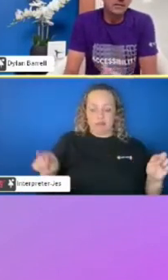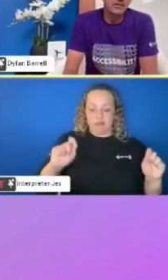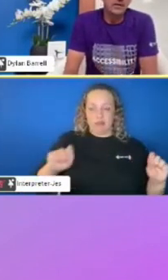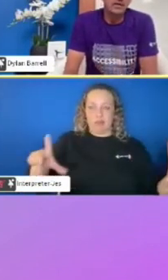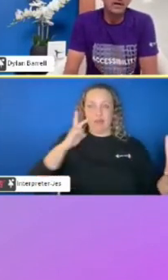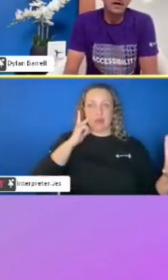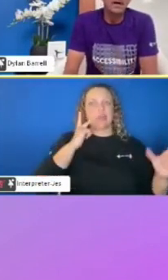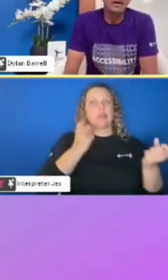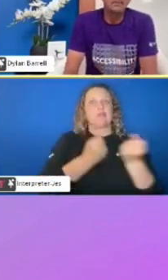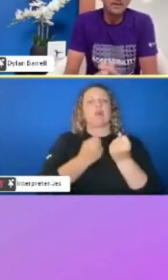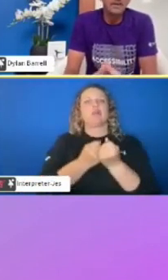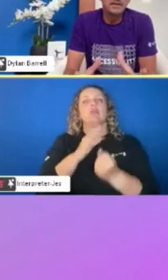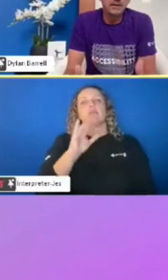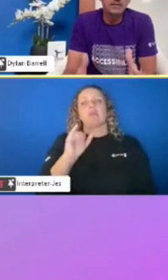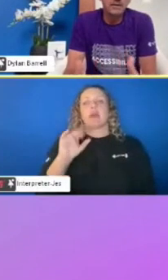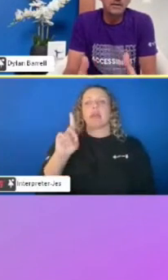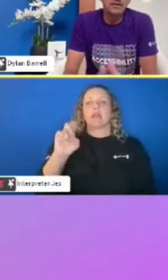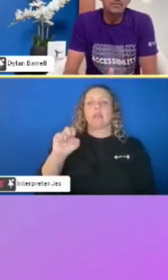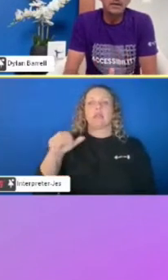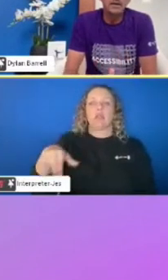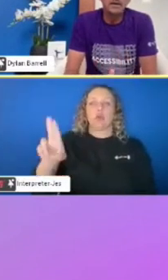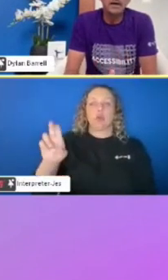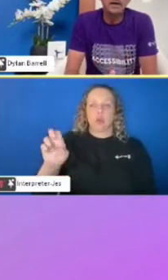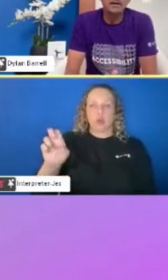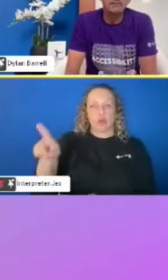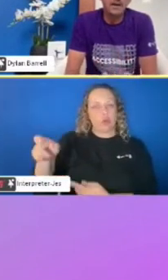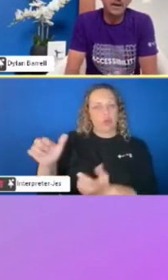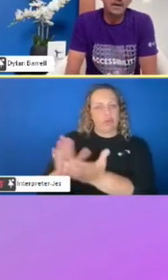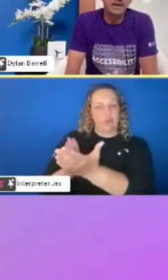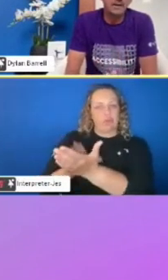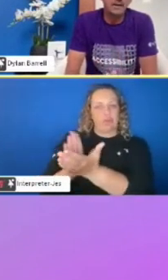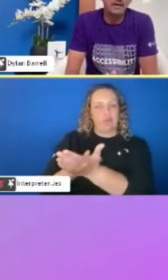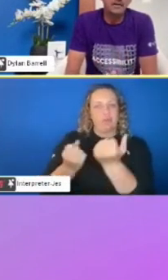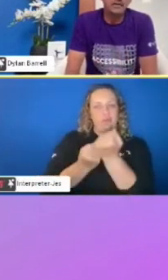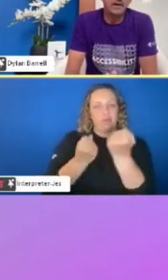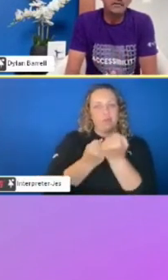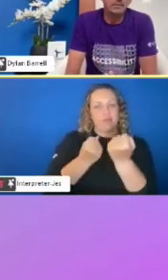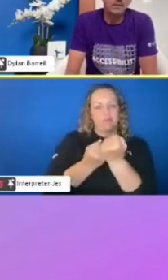so please give Deque a big a round of applause